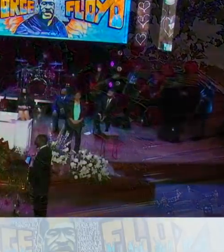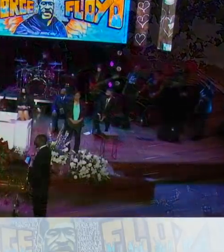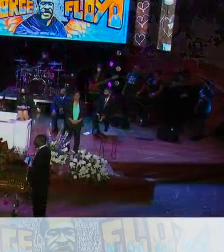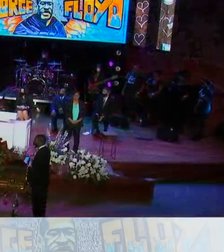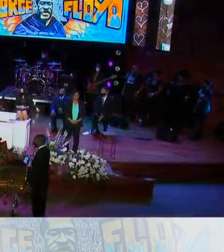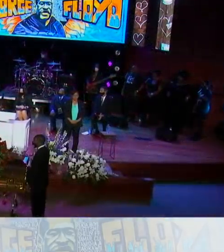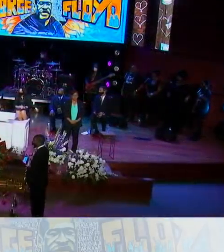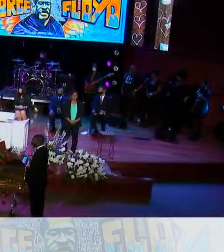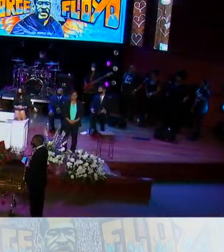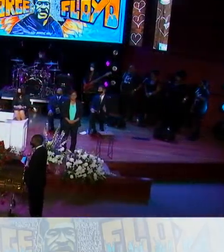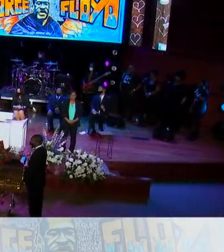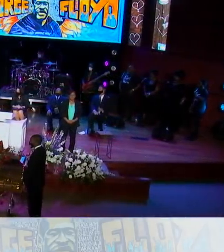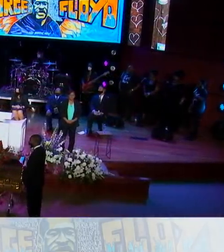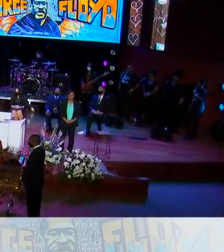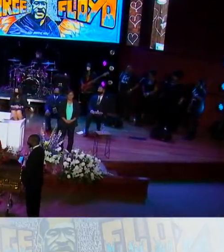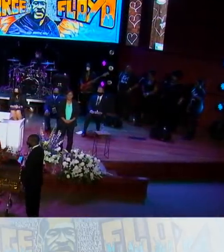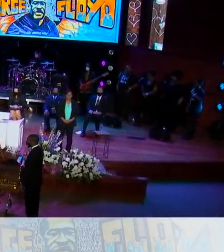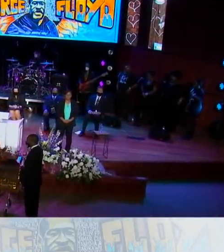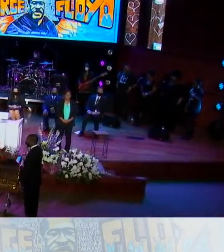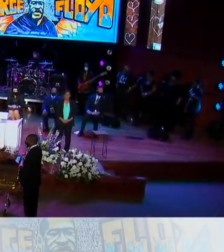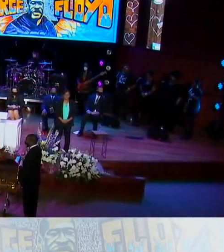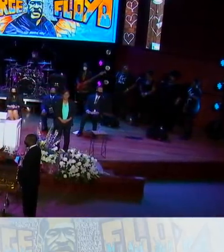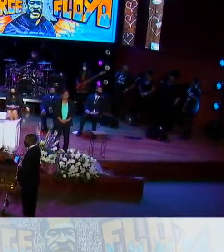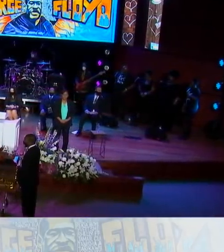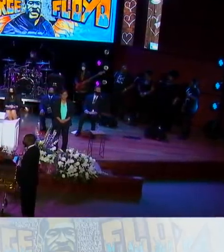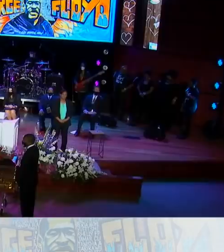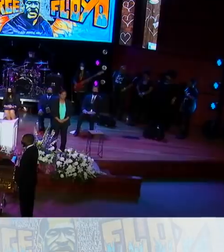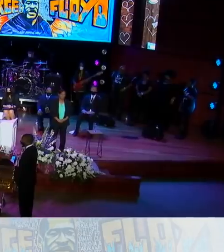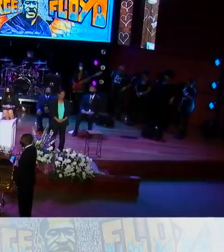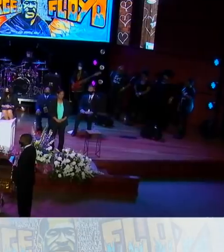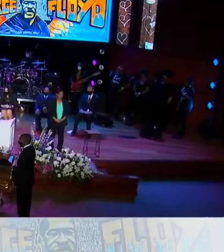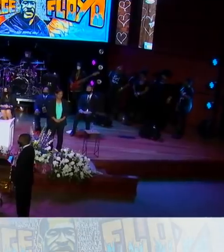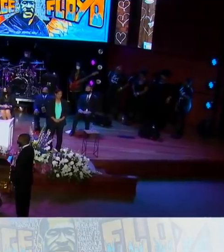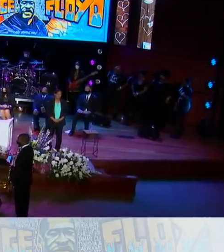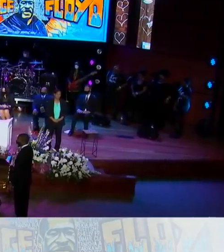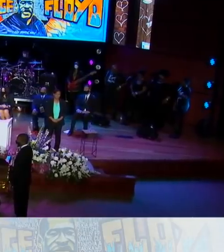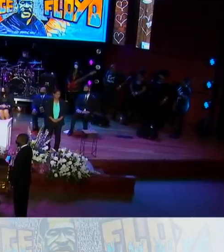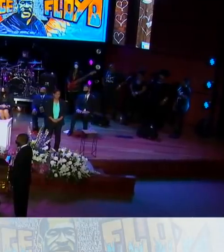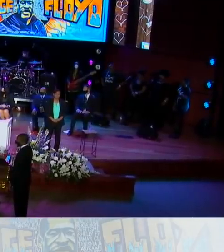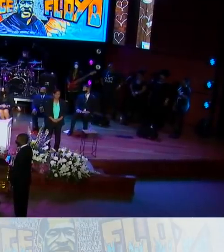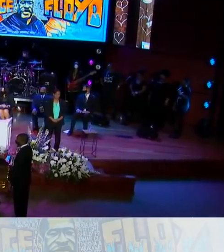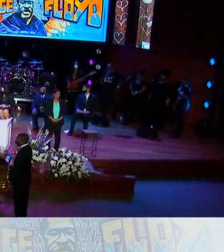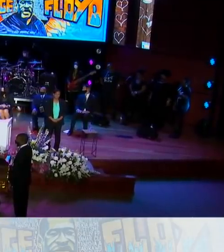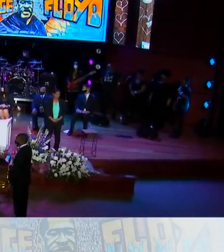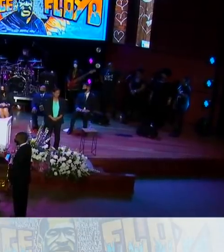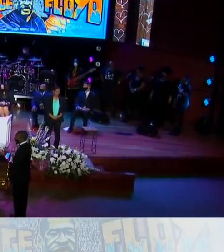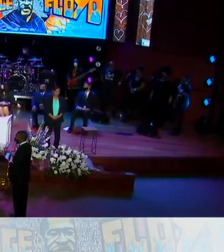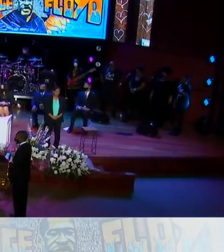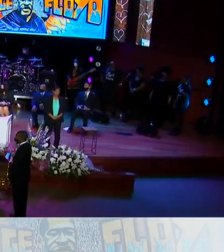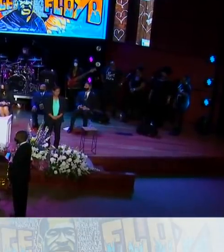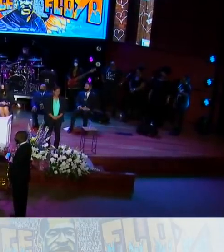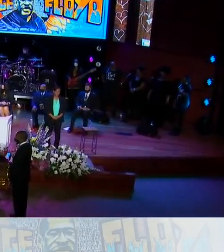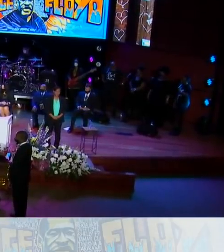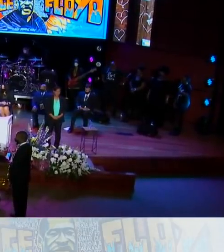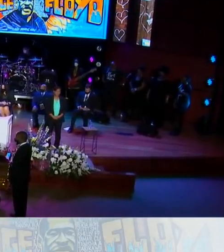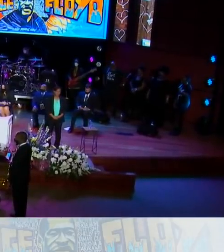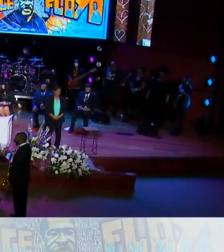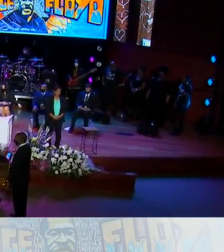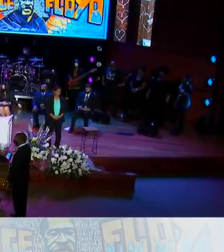COVERAGE OF THE GEORGE FLOYD MEMORIAL . IT LASTED ABOUT TWO HOURS BEGINNING TODAY AT 1 O'CLOCK. AS YOU SAW, THE FAMILY IS STILL EXITING THE BUILDING. THIS IS THE CASKET OF MR.